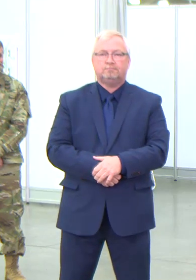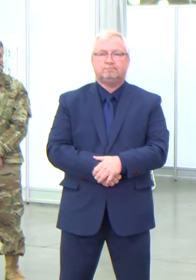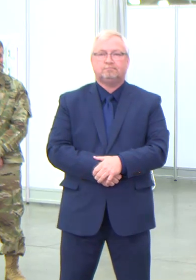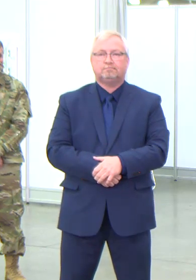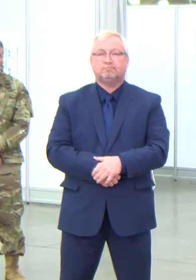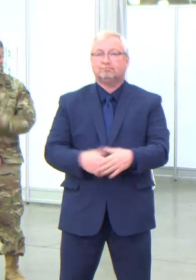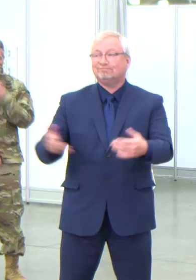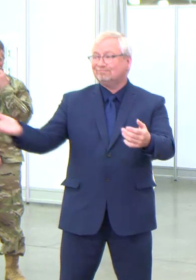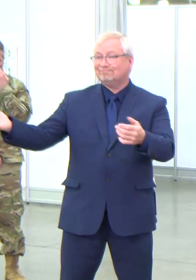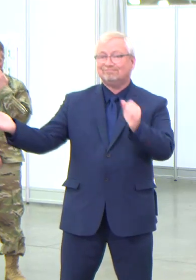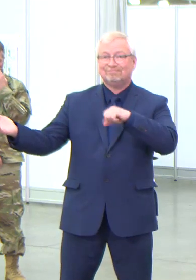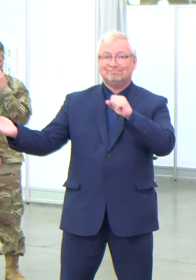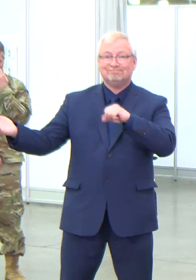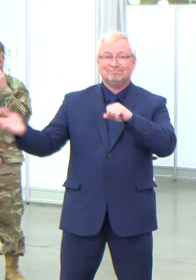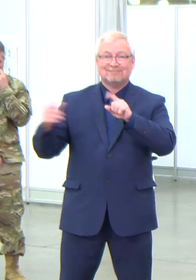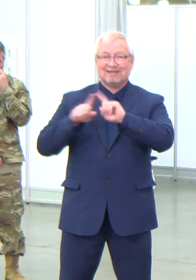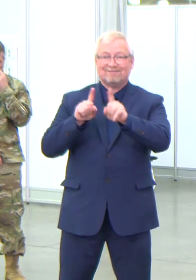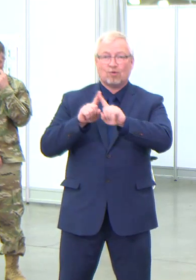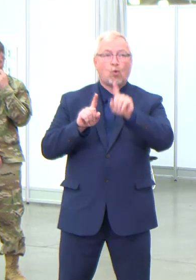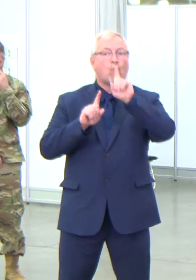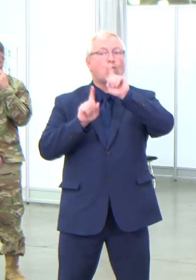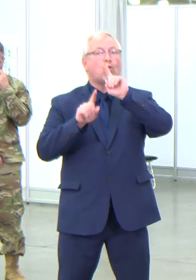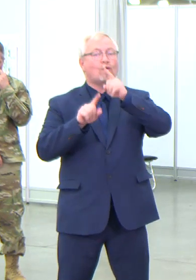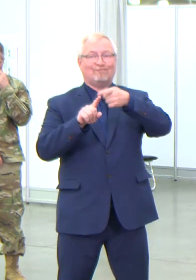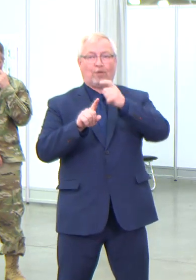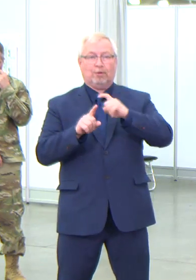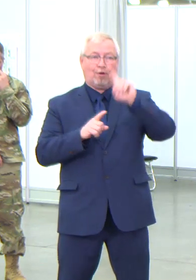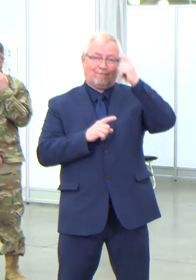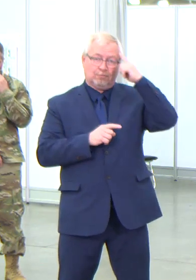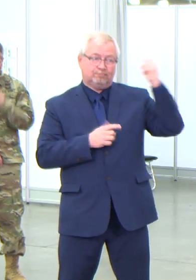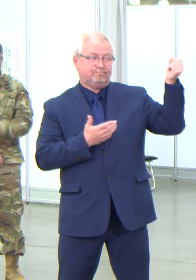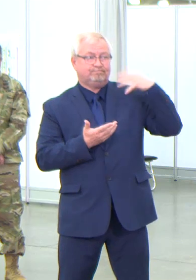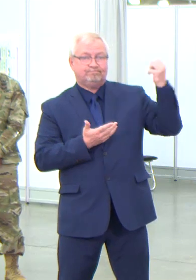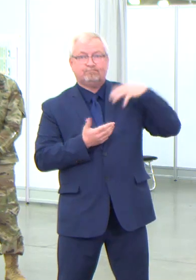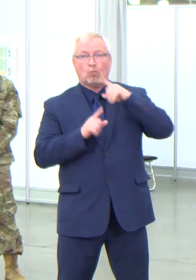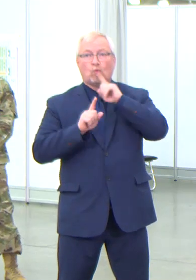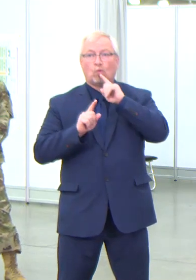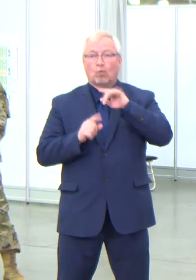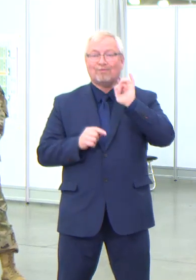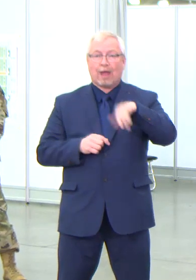actions taken by the Governor